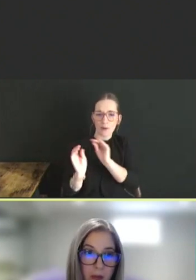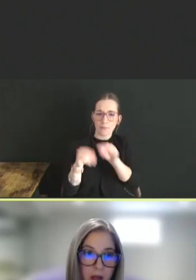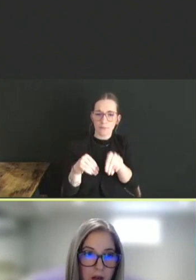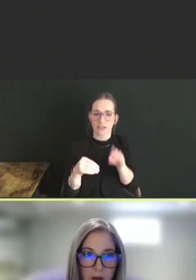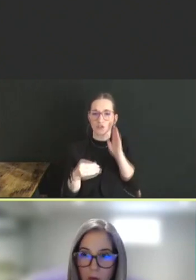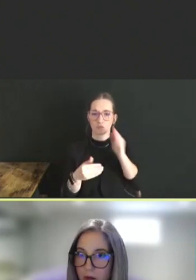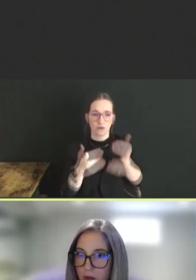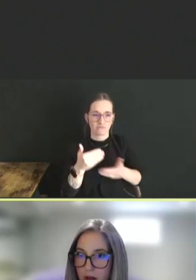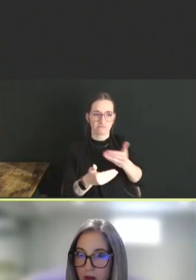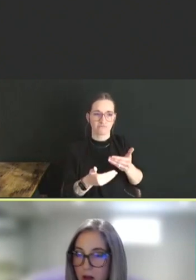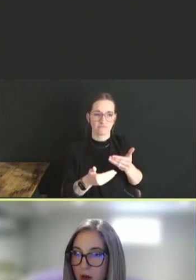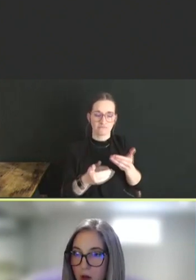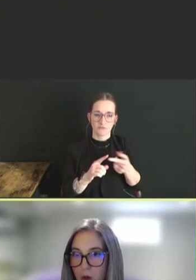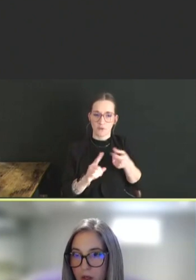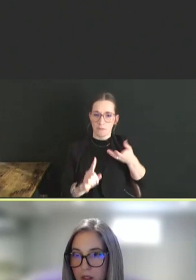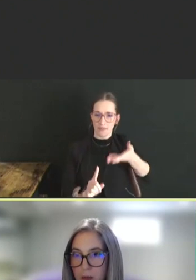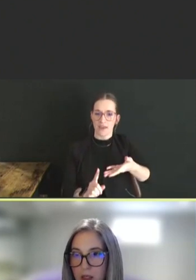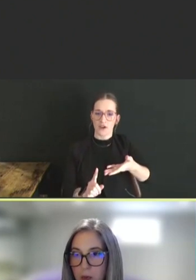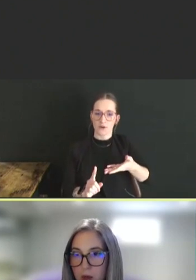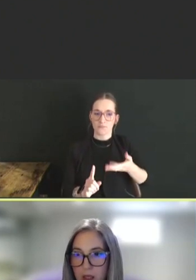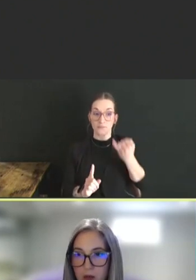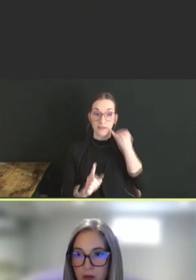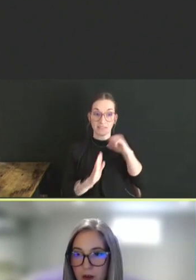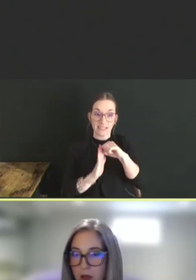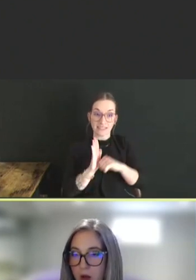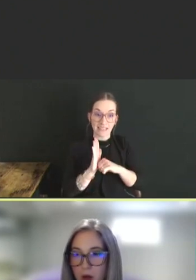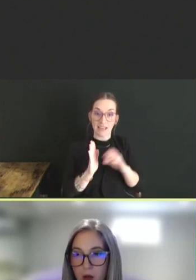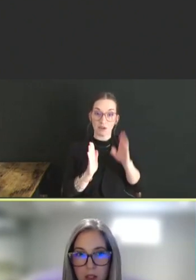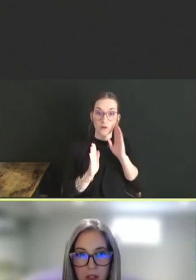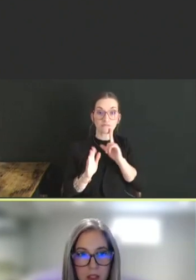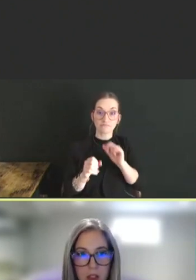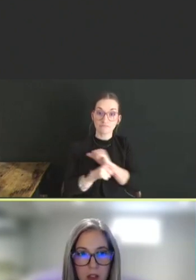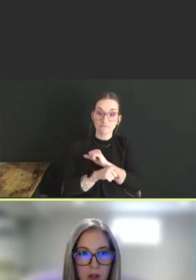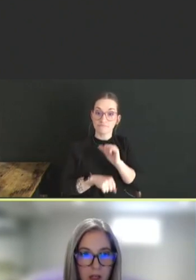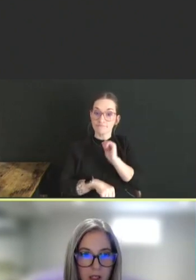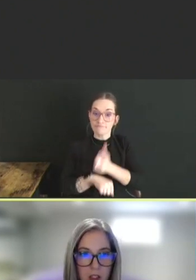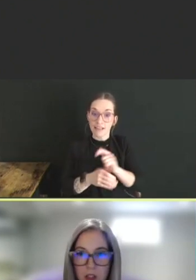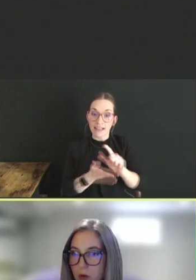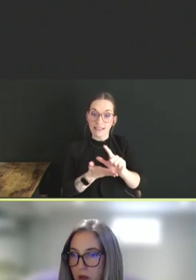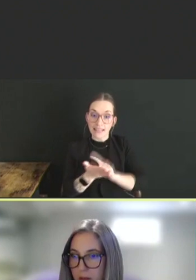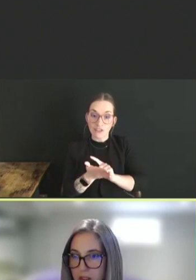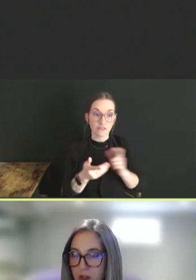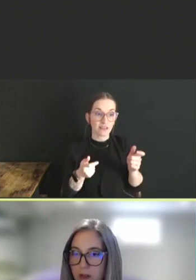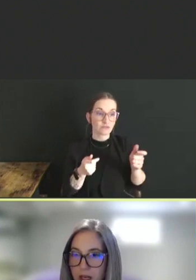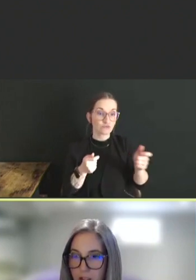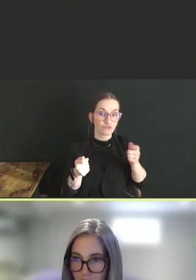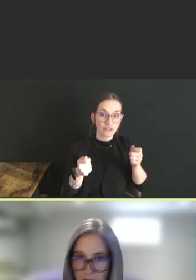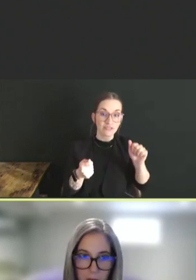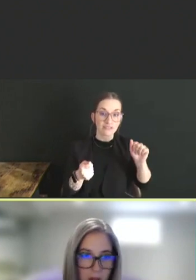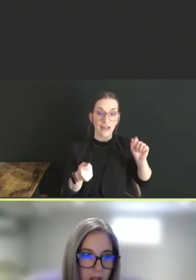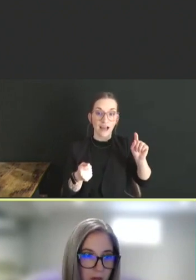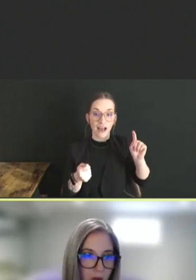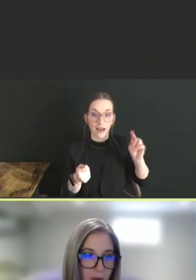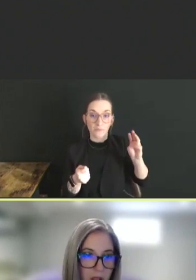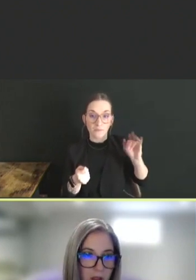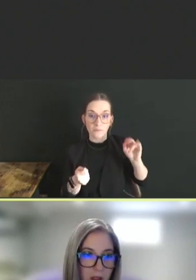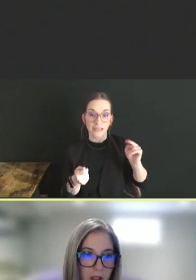there and whether they're going to be putting into effect legislation or regulation or administrative actions to bring this forward.